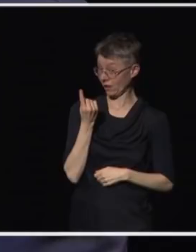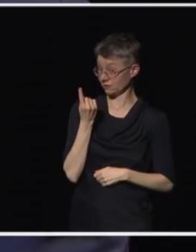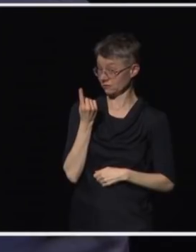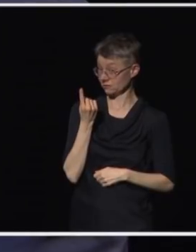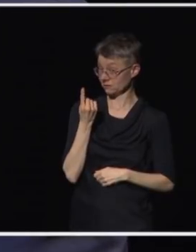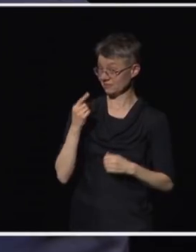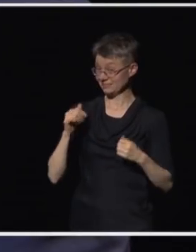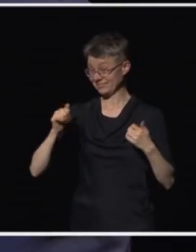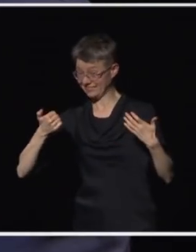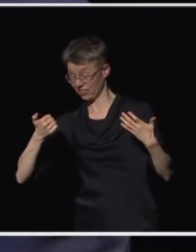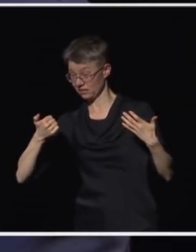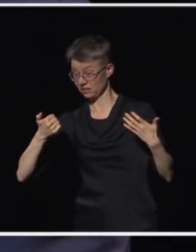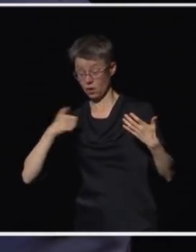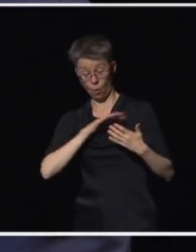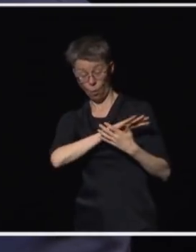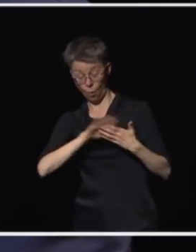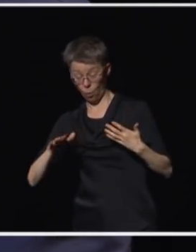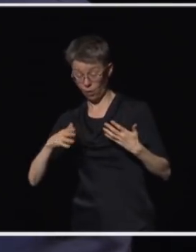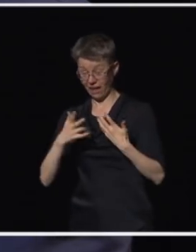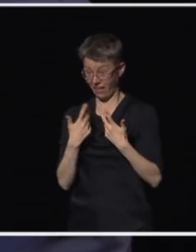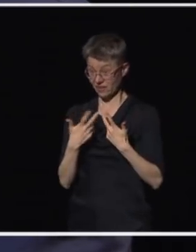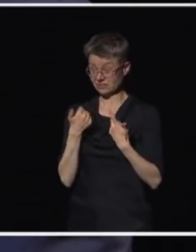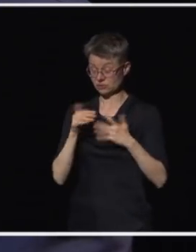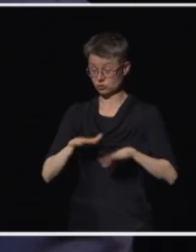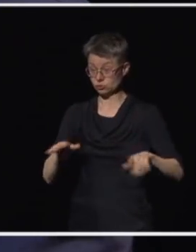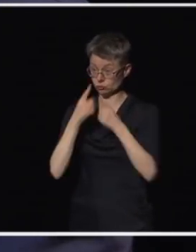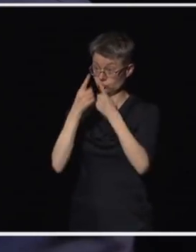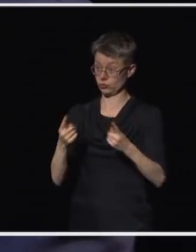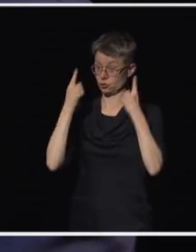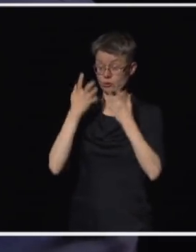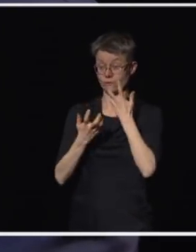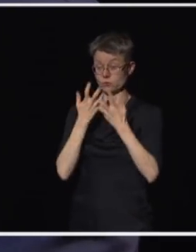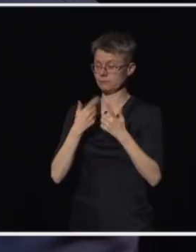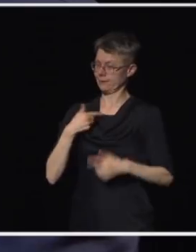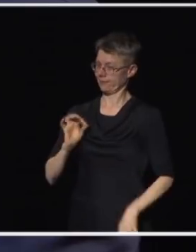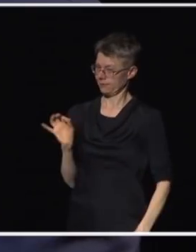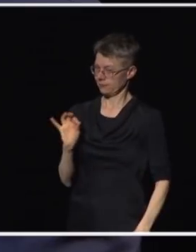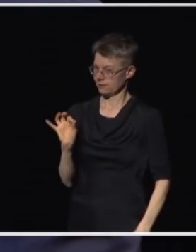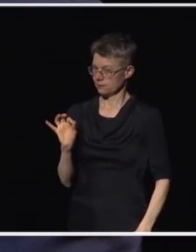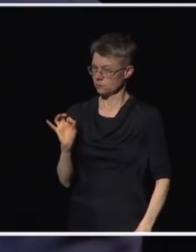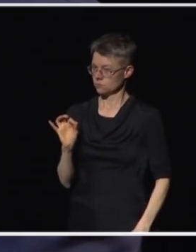You know? I don't stand in too much judgement in terms